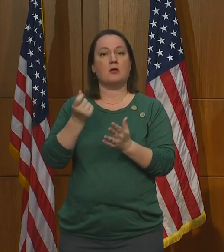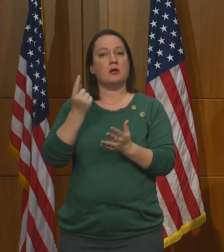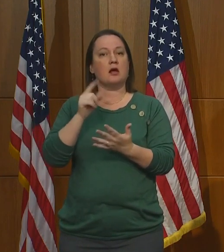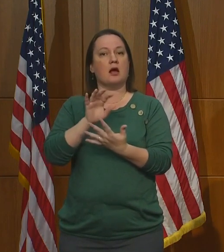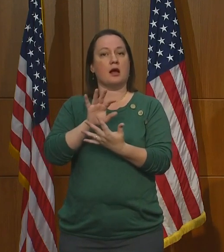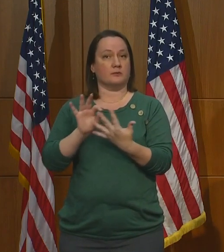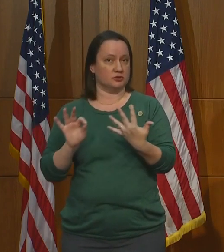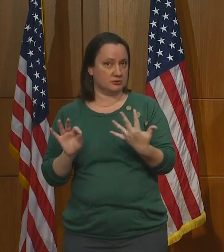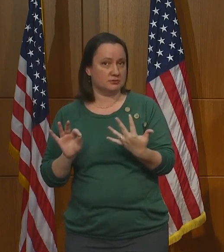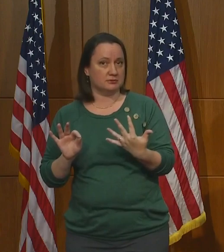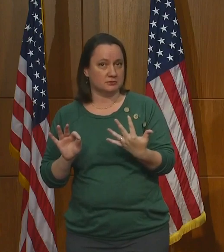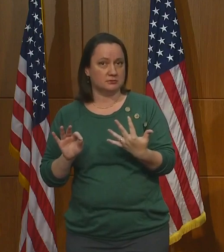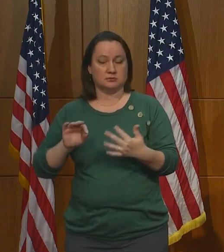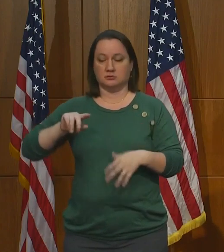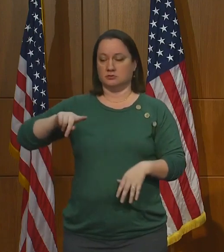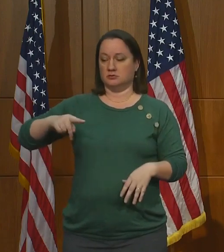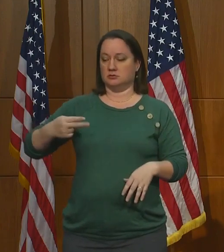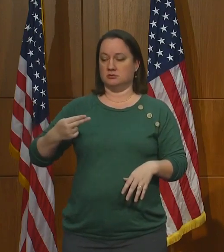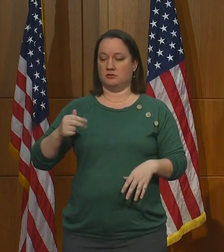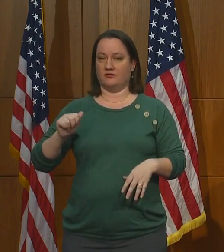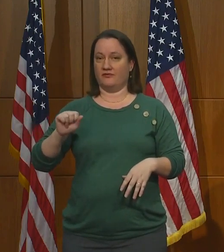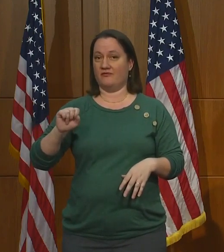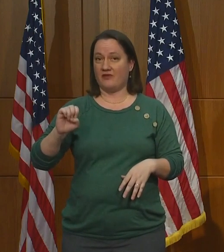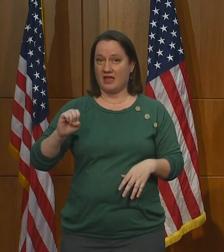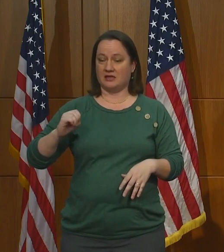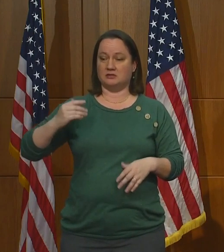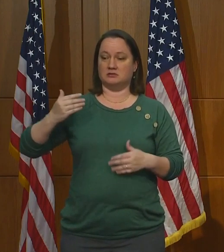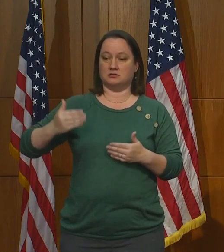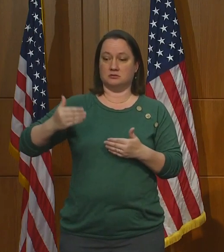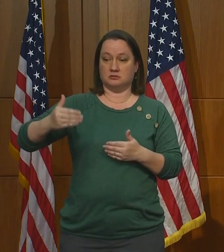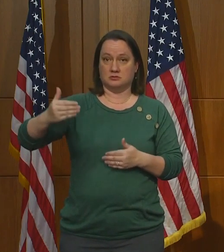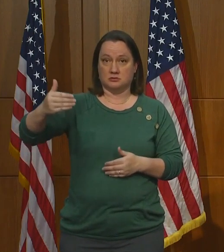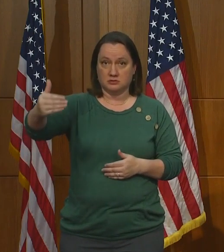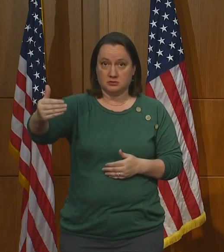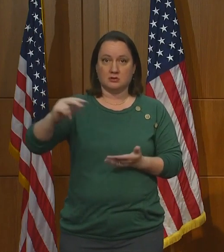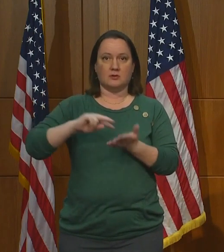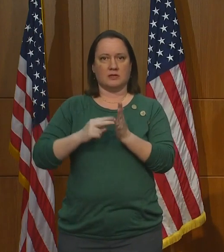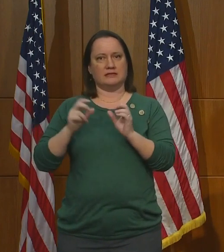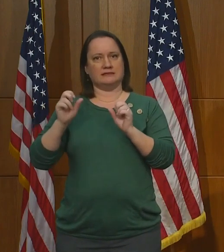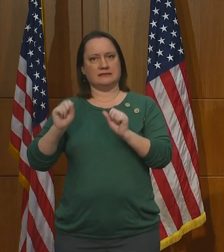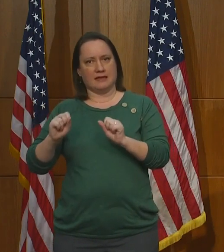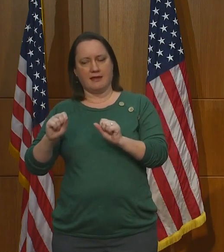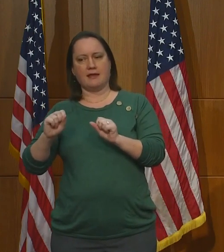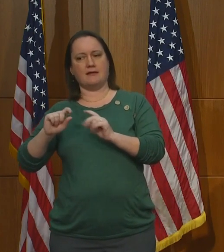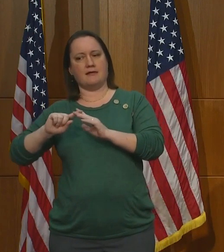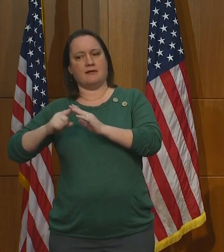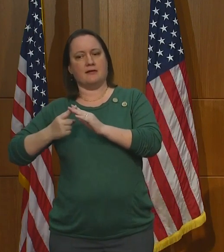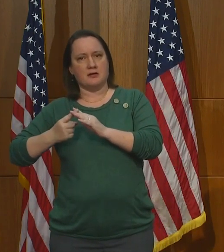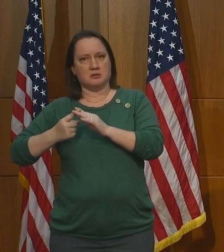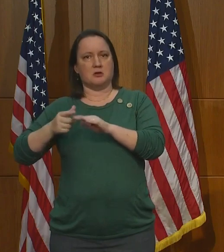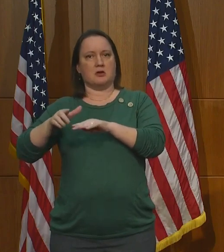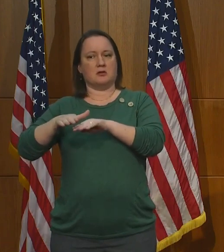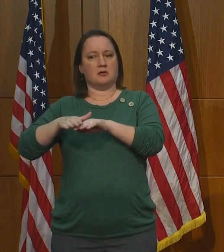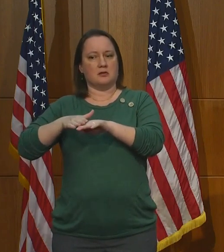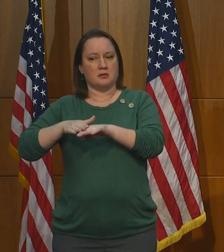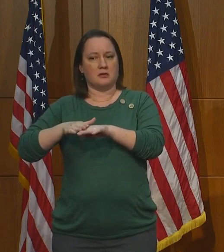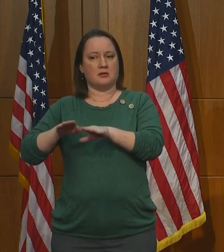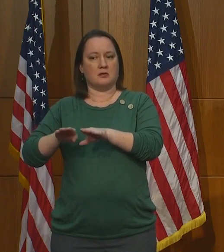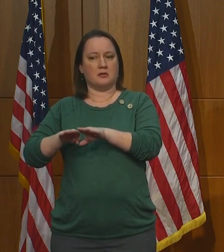OPEN THEIR BUILDINGS FOR SUMMER SCHOOL. RATHER THIS PHASED APPROACH PROVIDES SOME IN PERSON INSTRUCTION